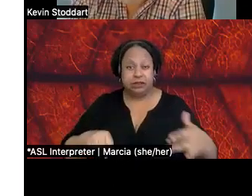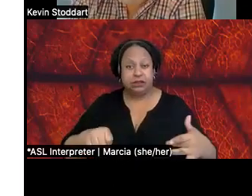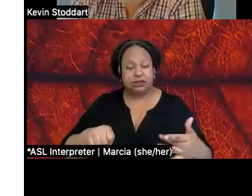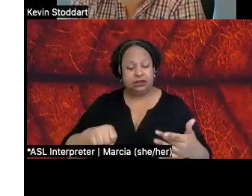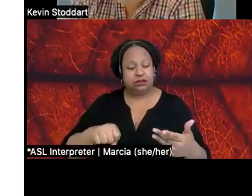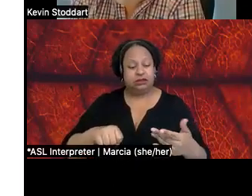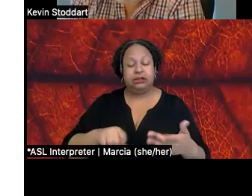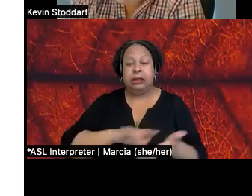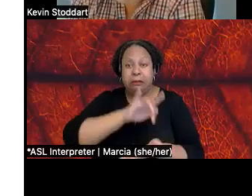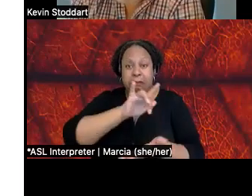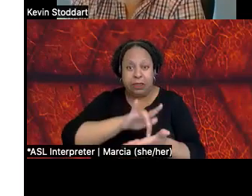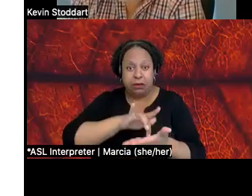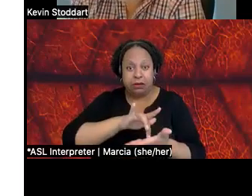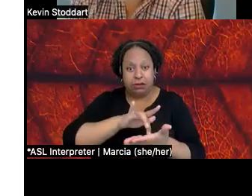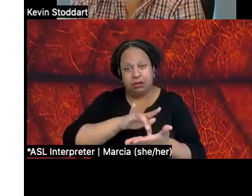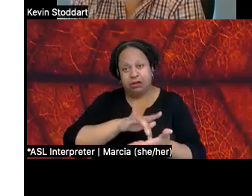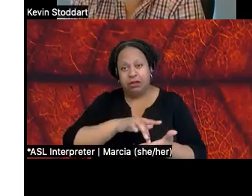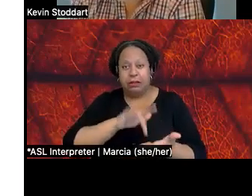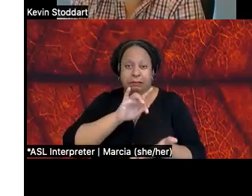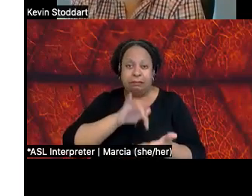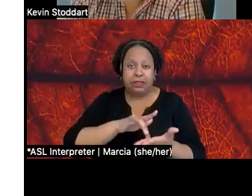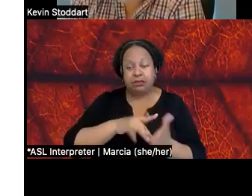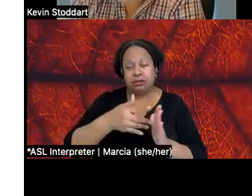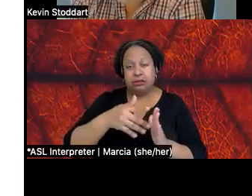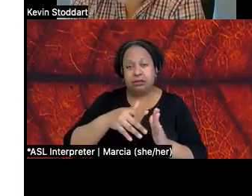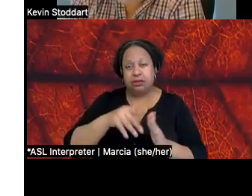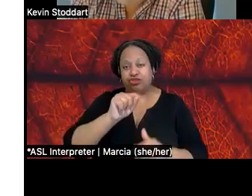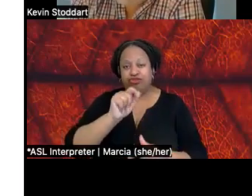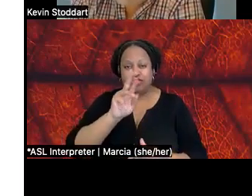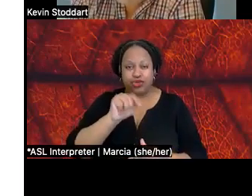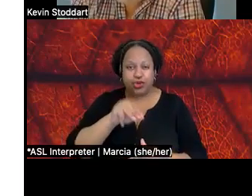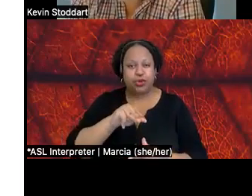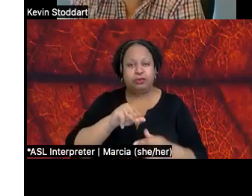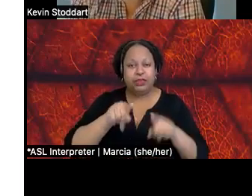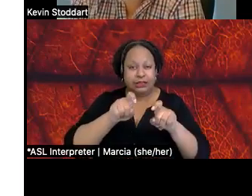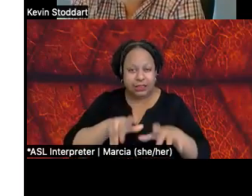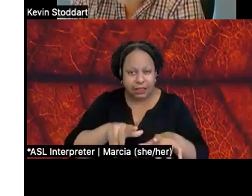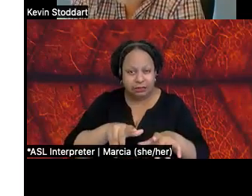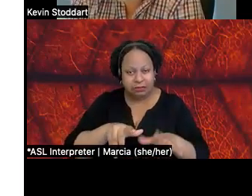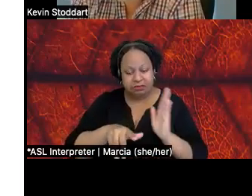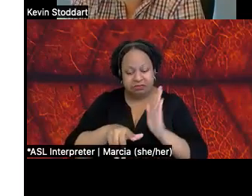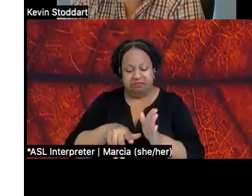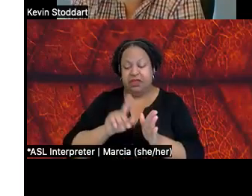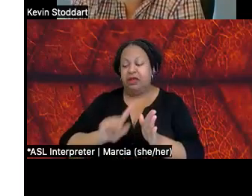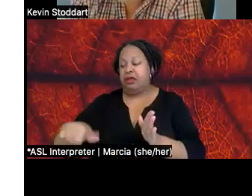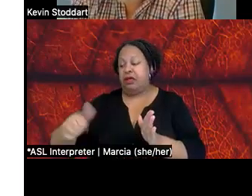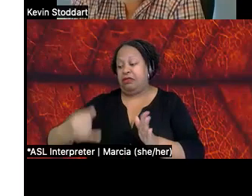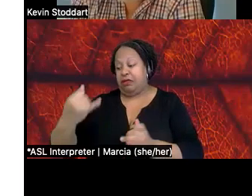In placements, we need to be giving continuous feedback to a student,